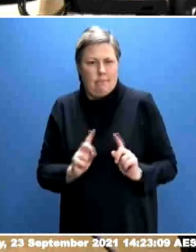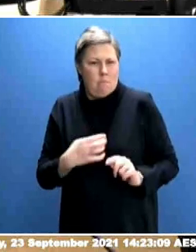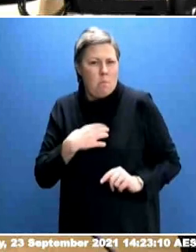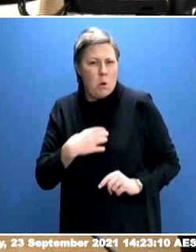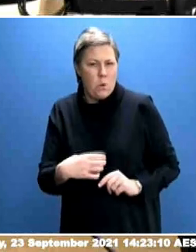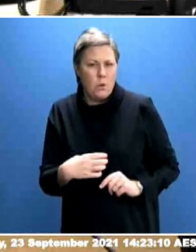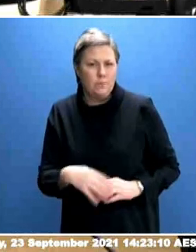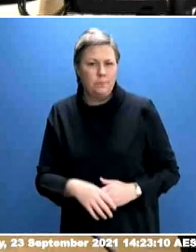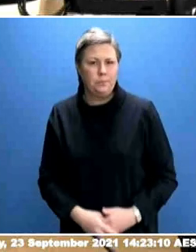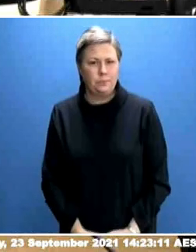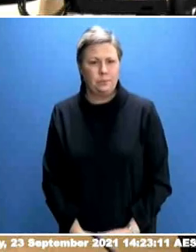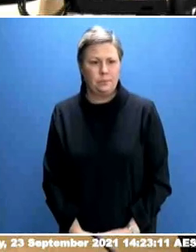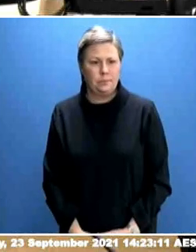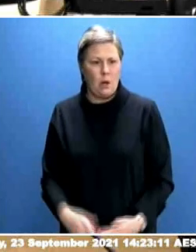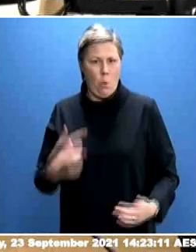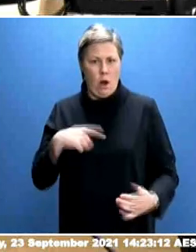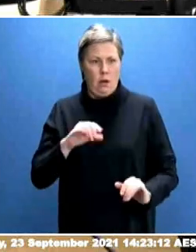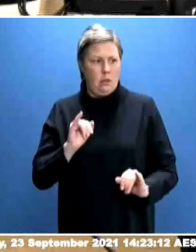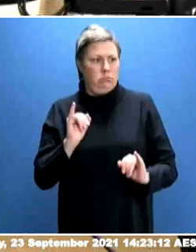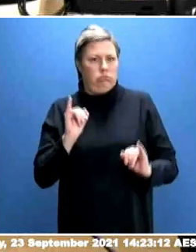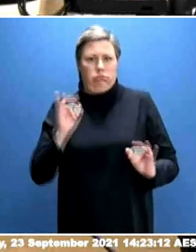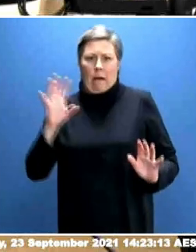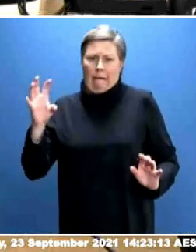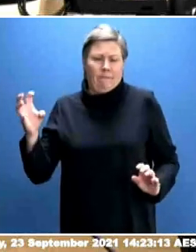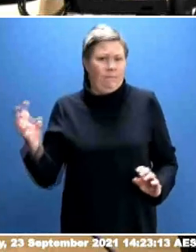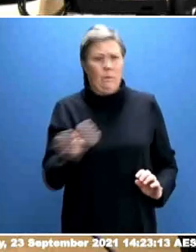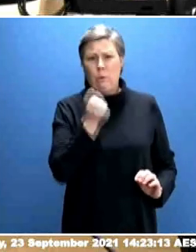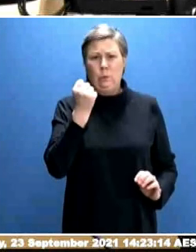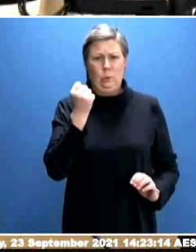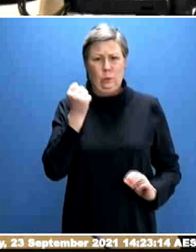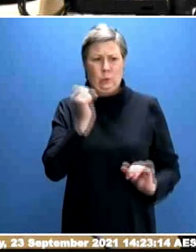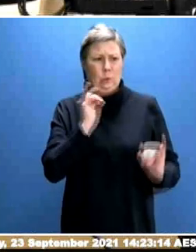about why it became such an imperative in those circumstances?